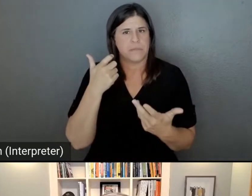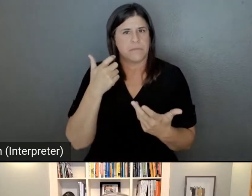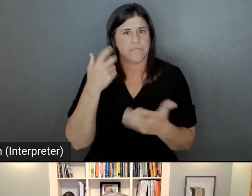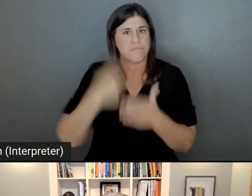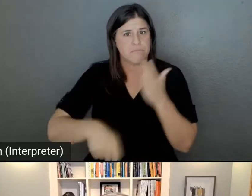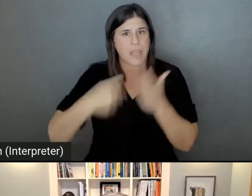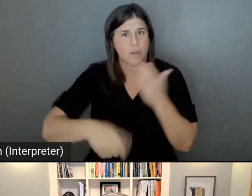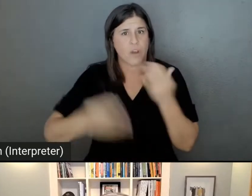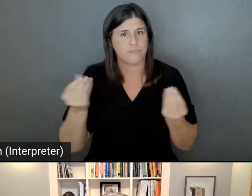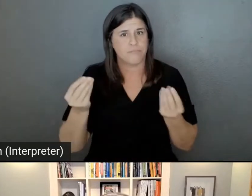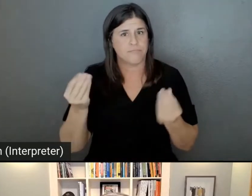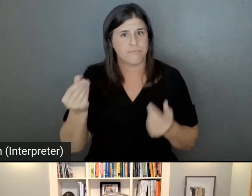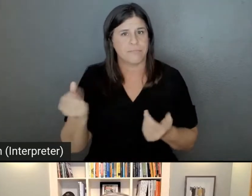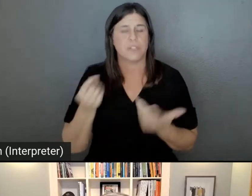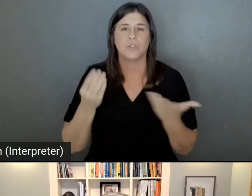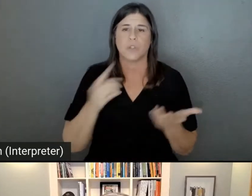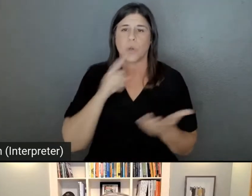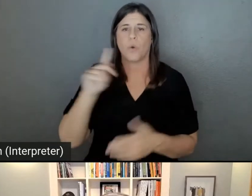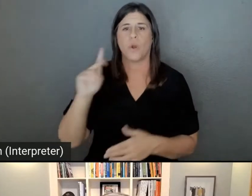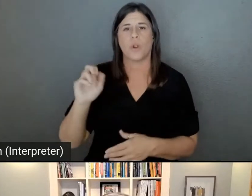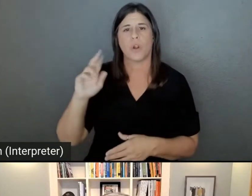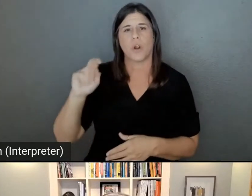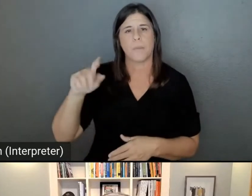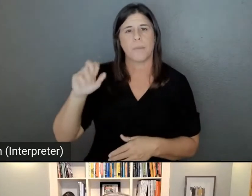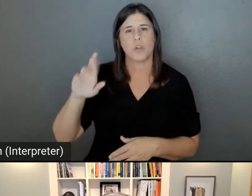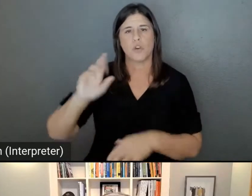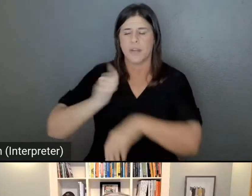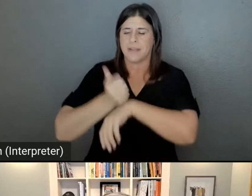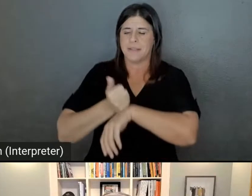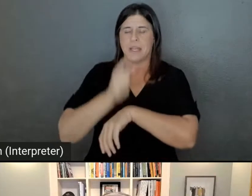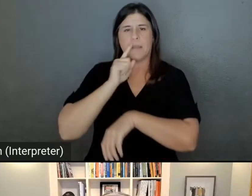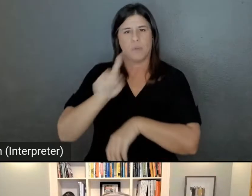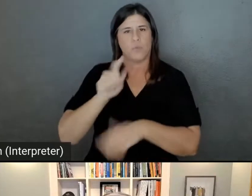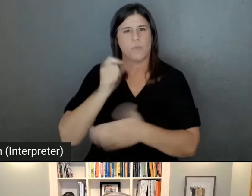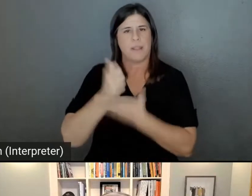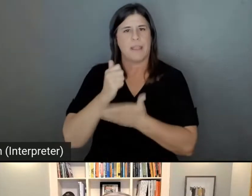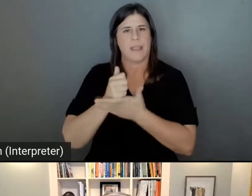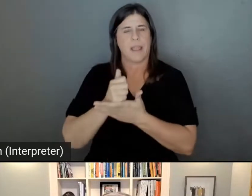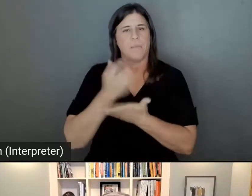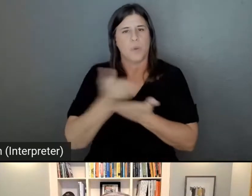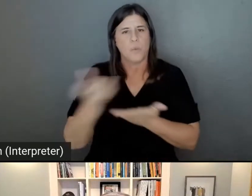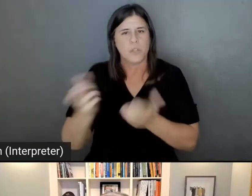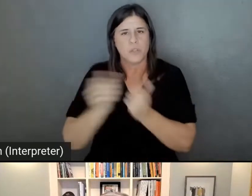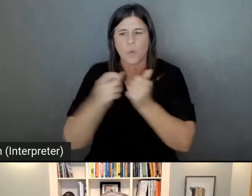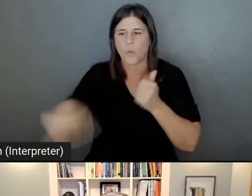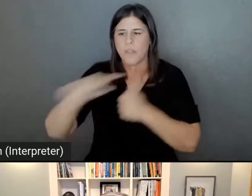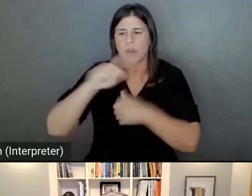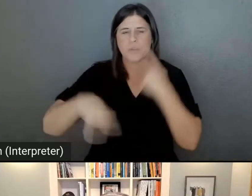So Karpenter is designed to spin up the resources for these machine learning, training jobs